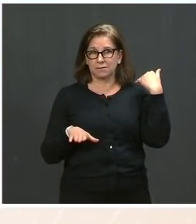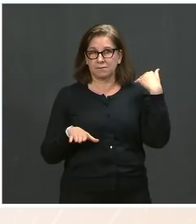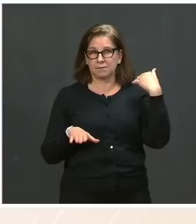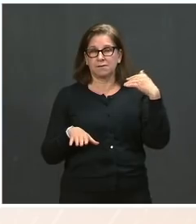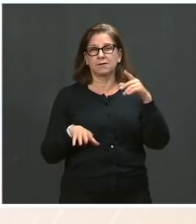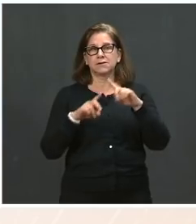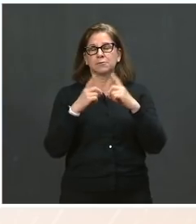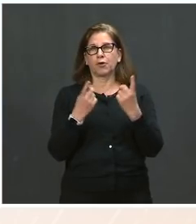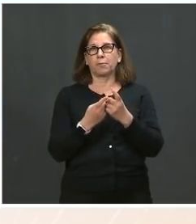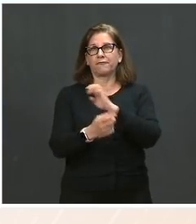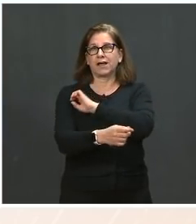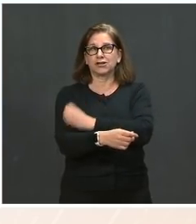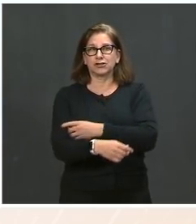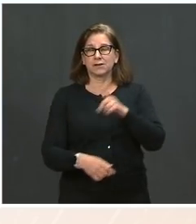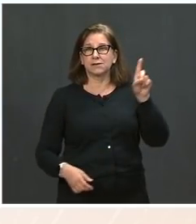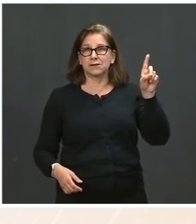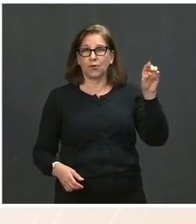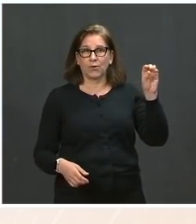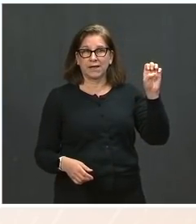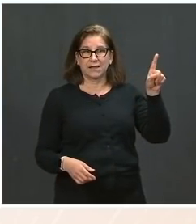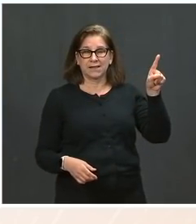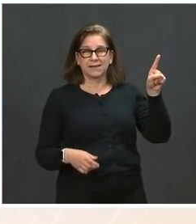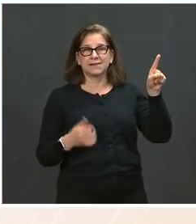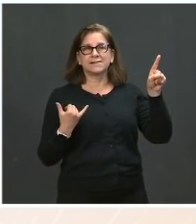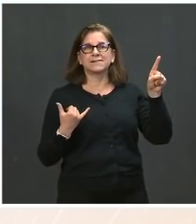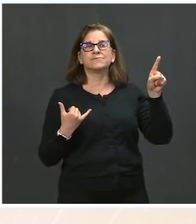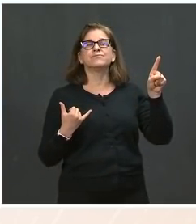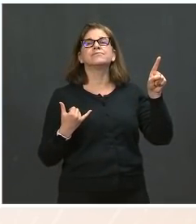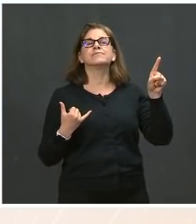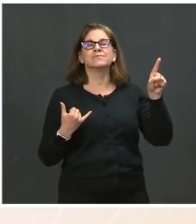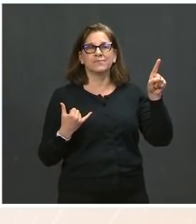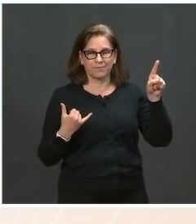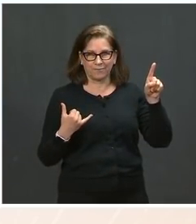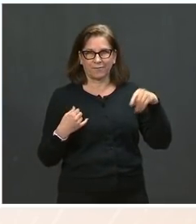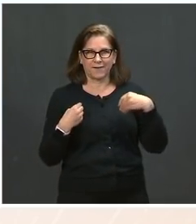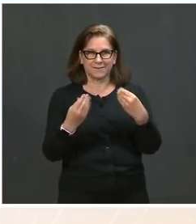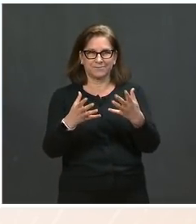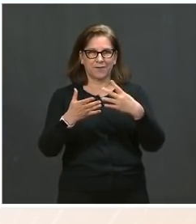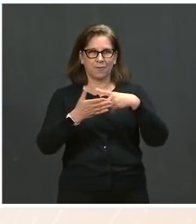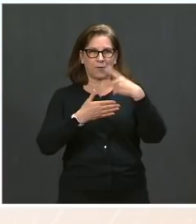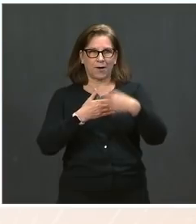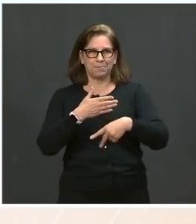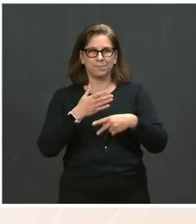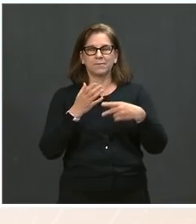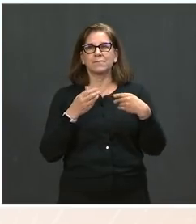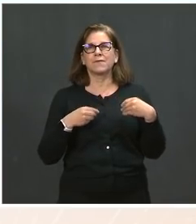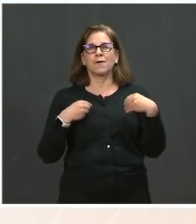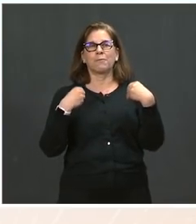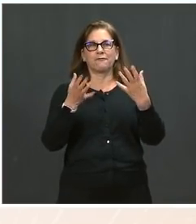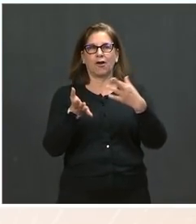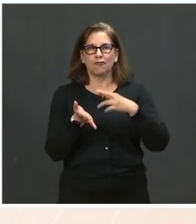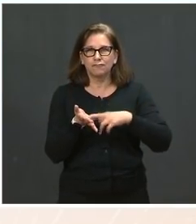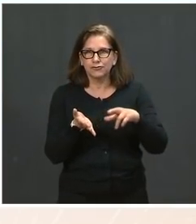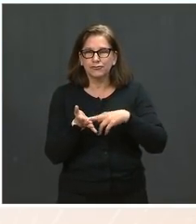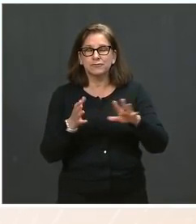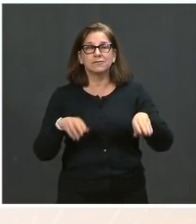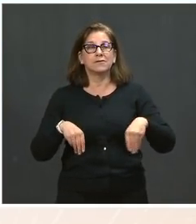We've been rolling out efforts to research and development, and deploy clean energy technologies,